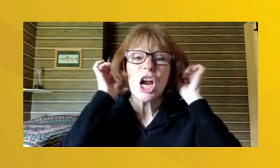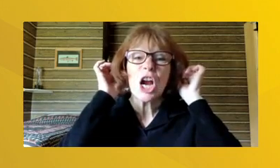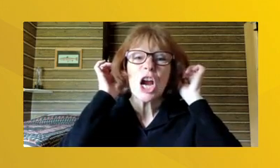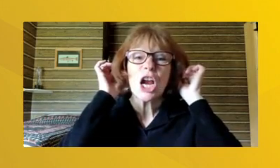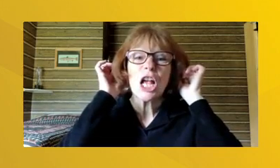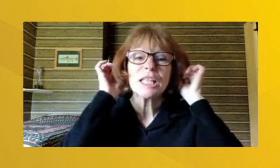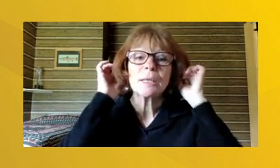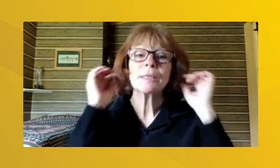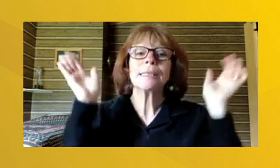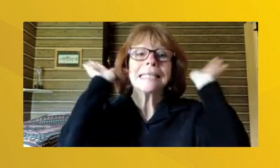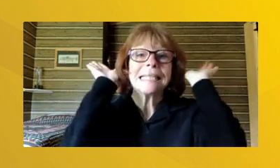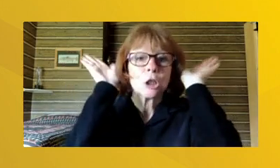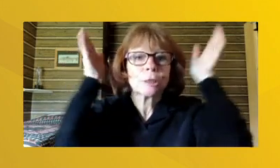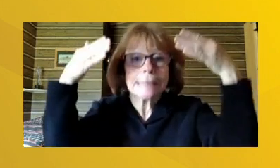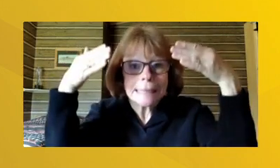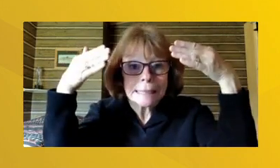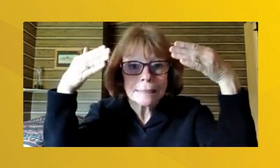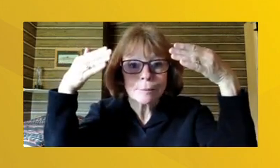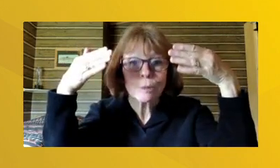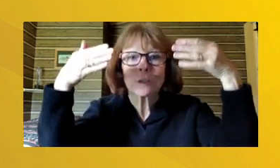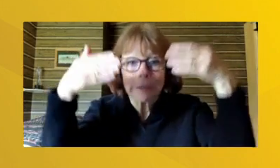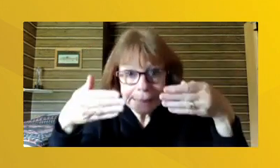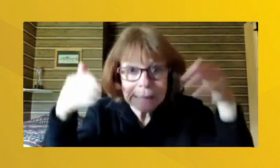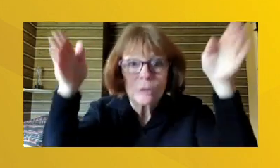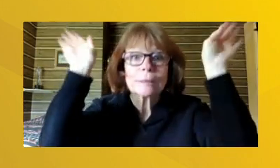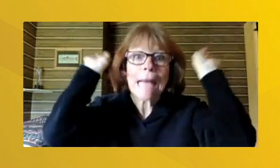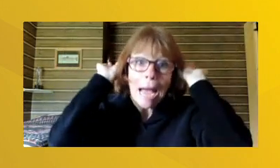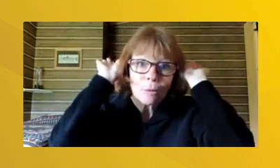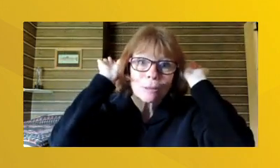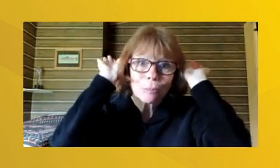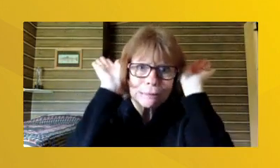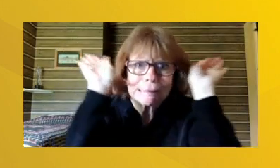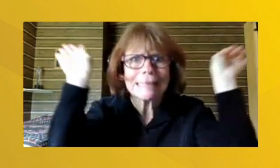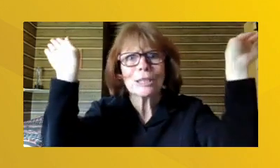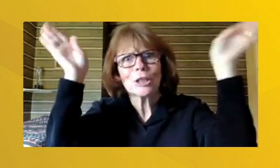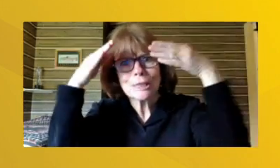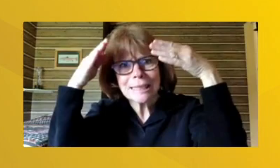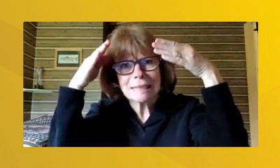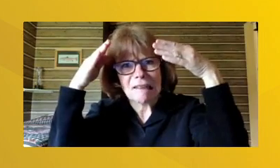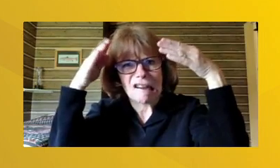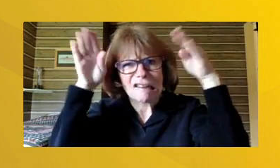# You put your ear in # You put your ear out # You put your ear in and you shake it all